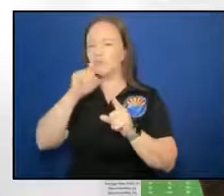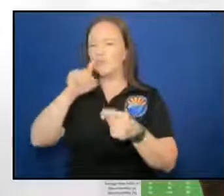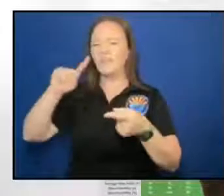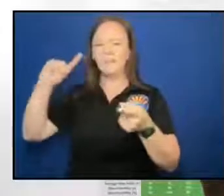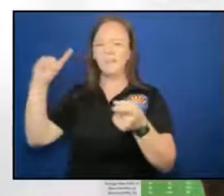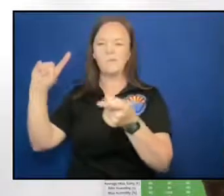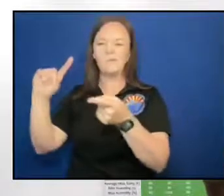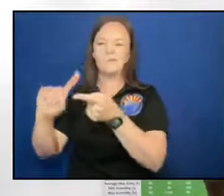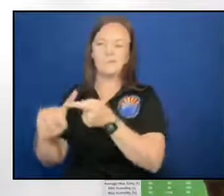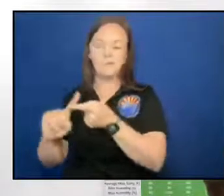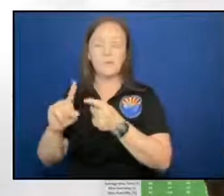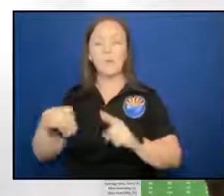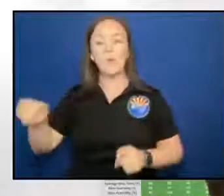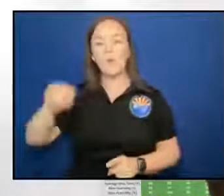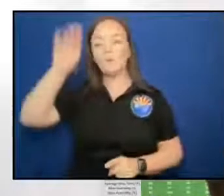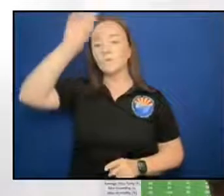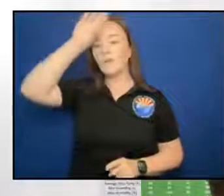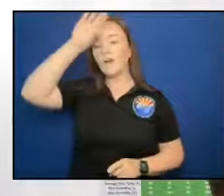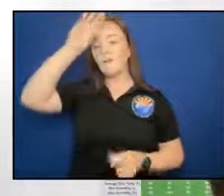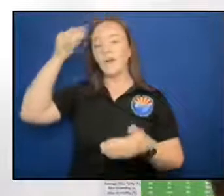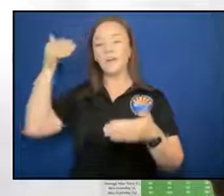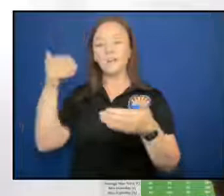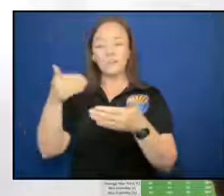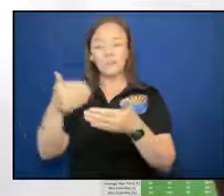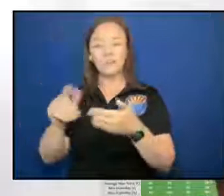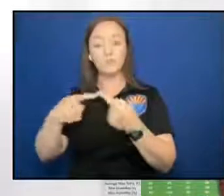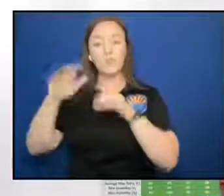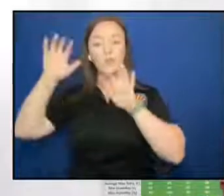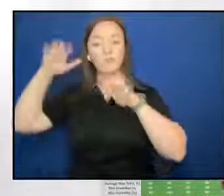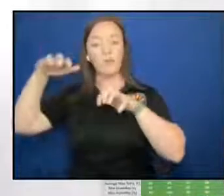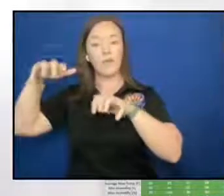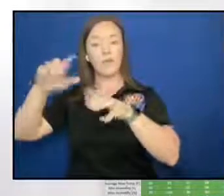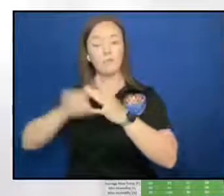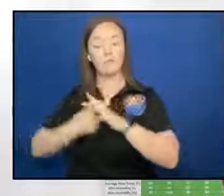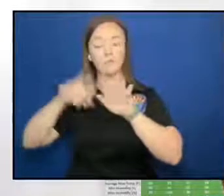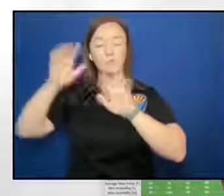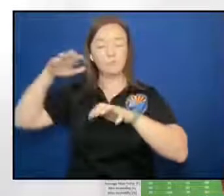SIERRA BONITAS, AND A COUPLE OF OTHER AREAS, AND SO ALL